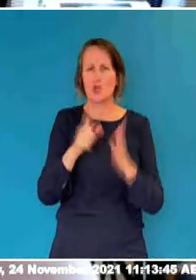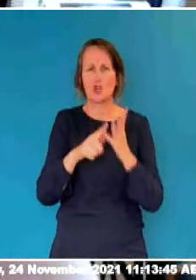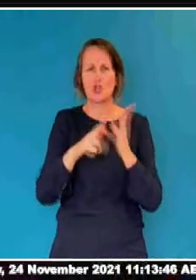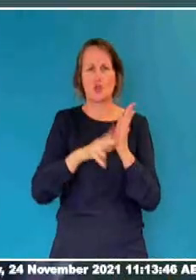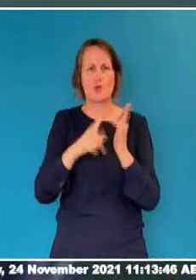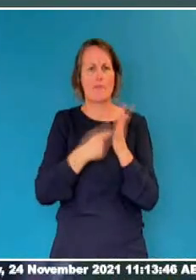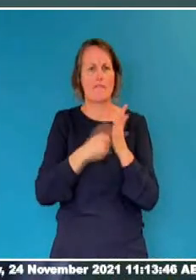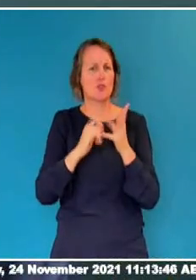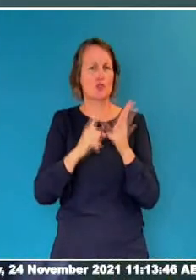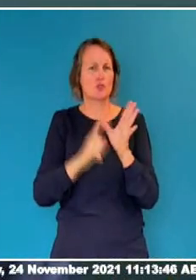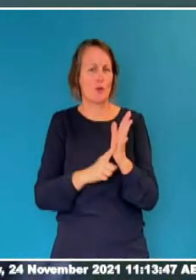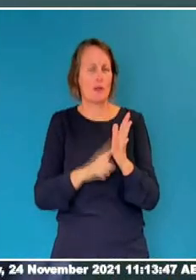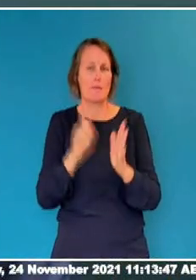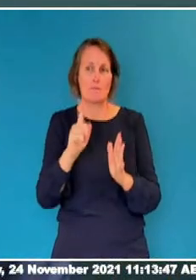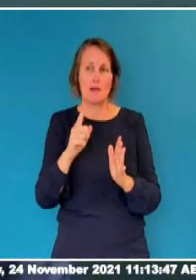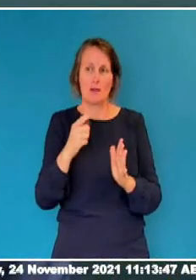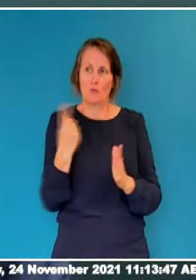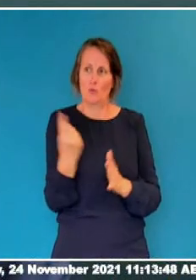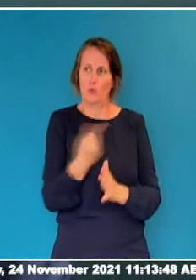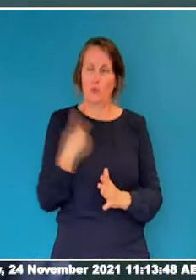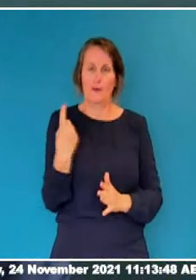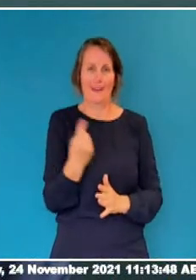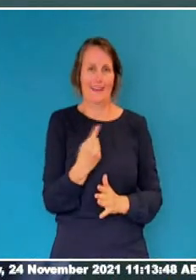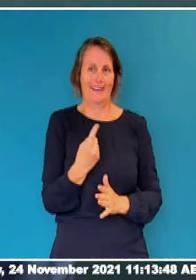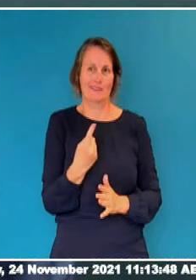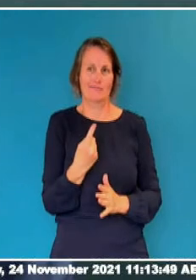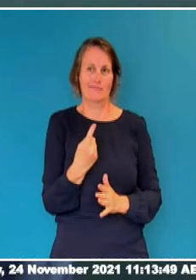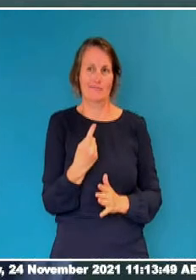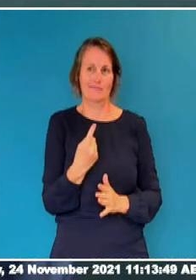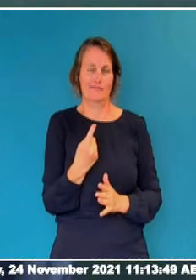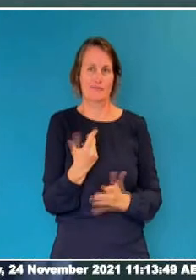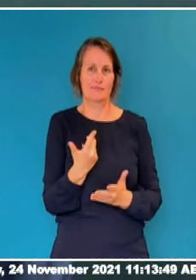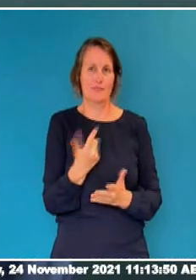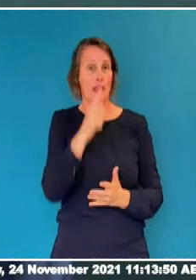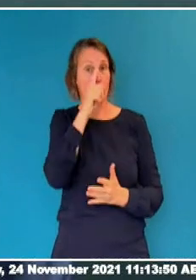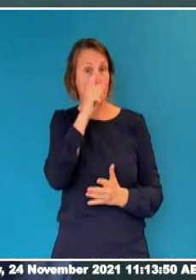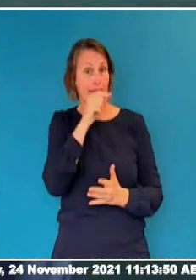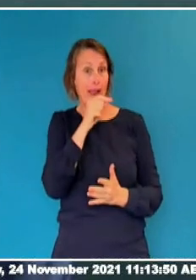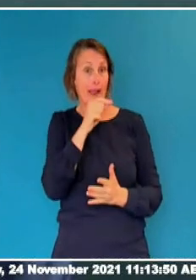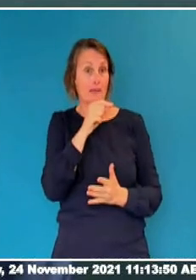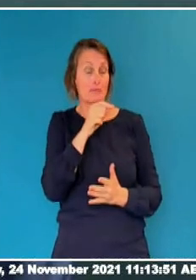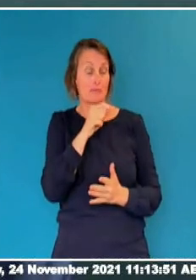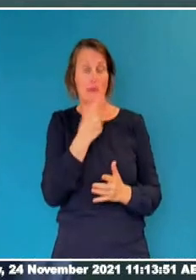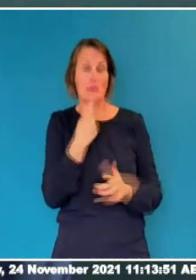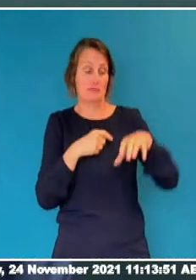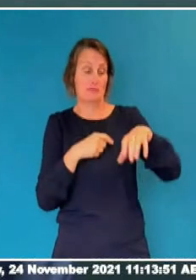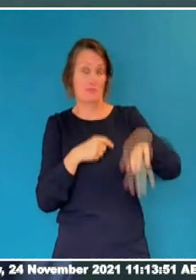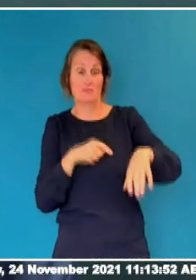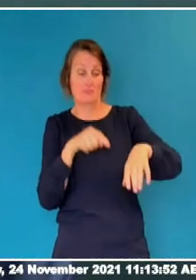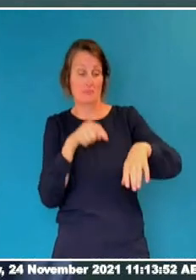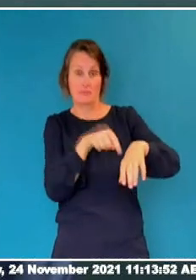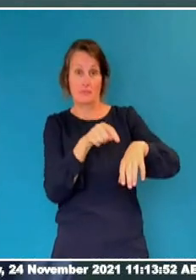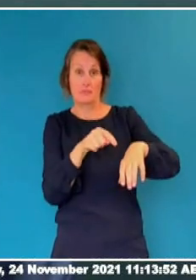We certainly have a individual approach at a restaurant dealing with particular employees,